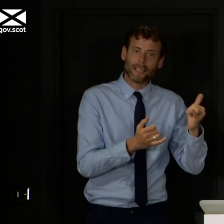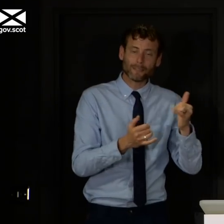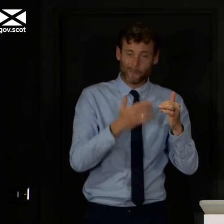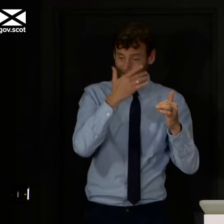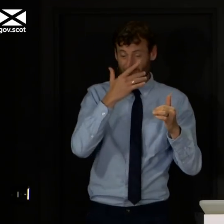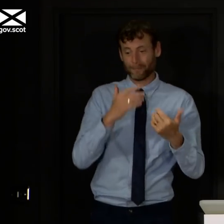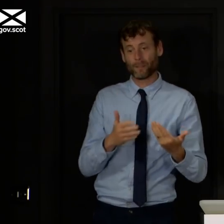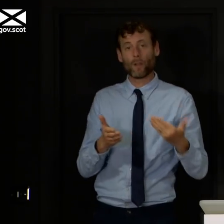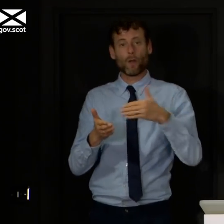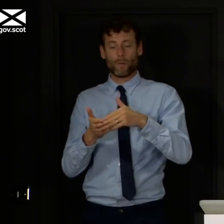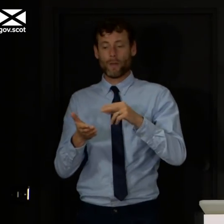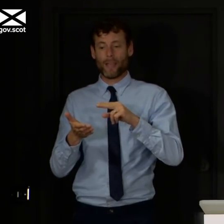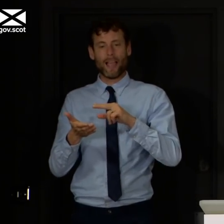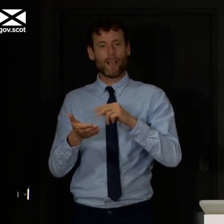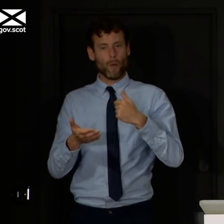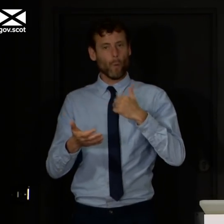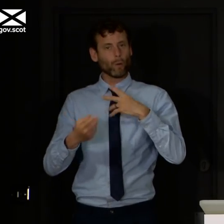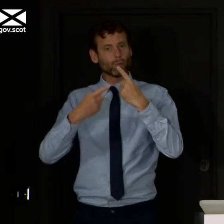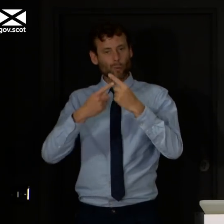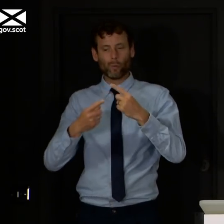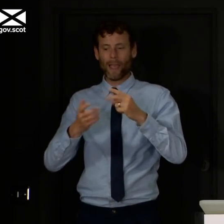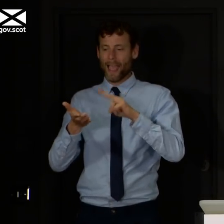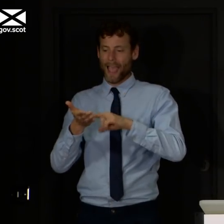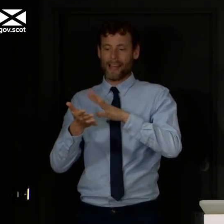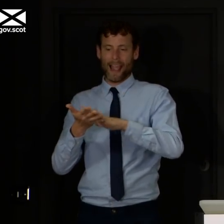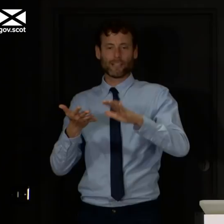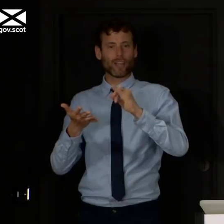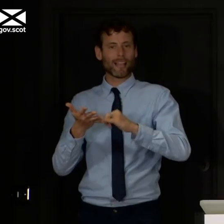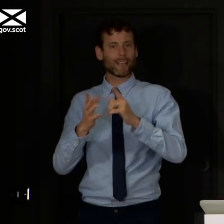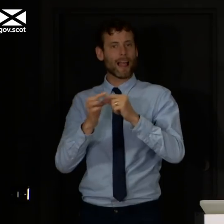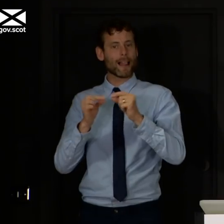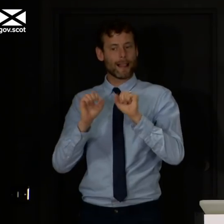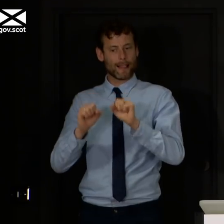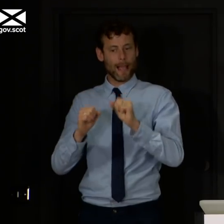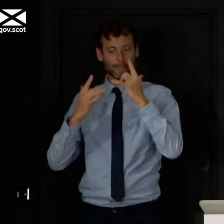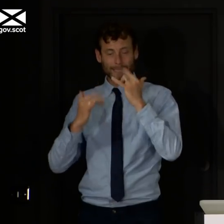through NHS labs. But the number of tests are published on a daily basis. I should also